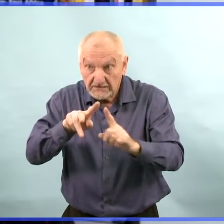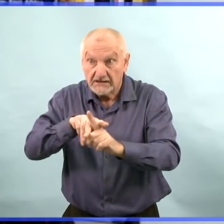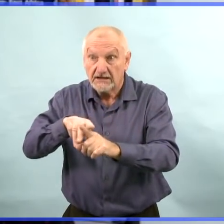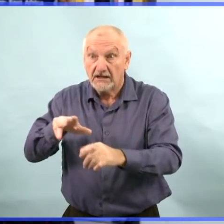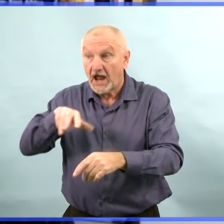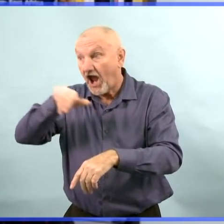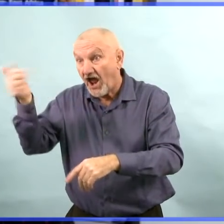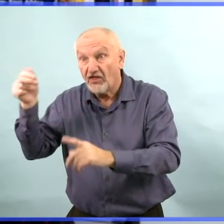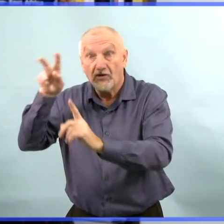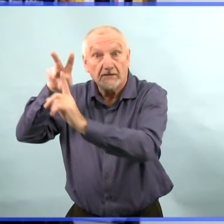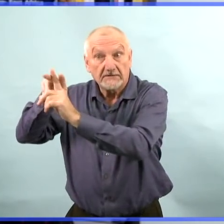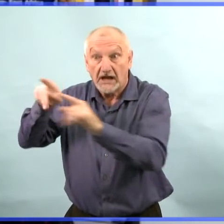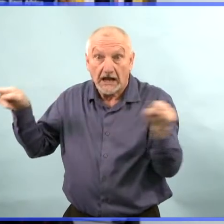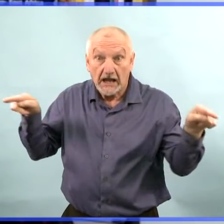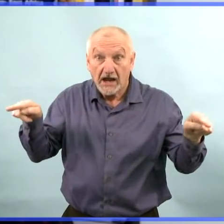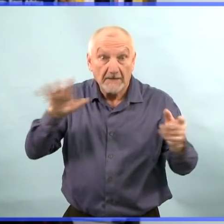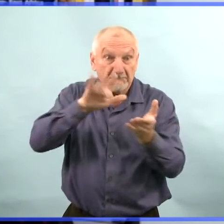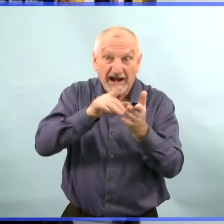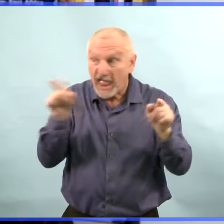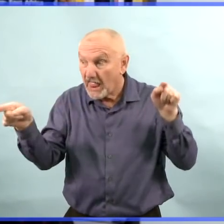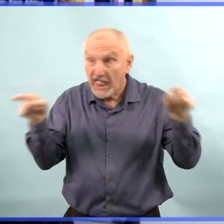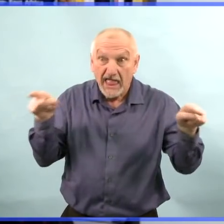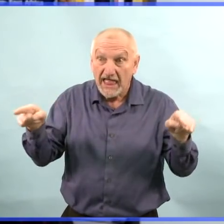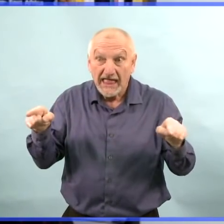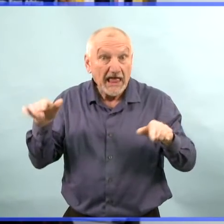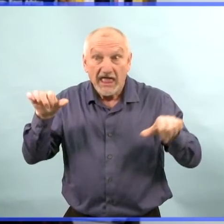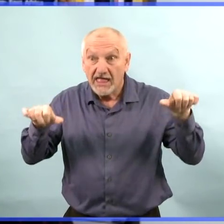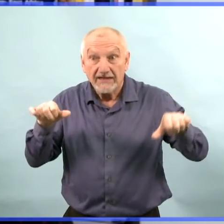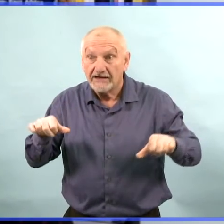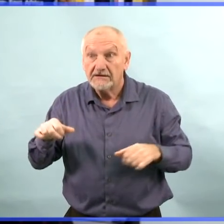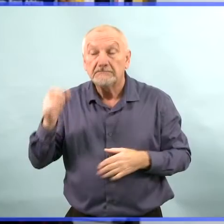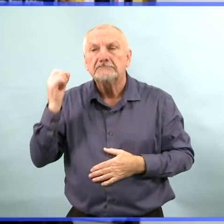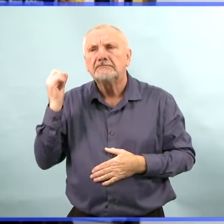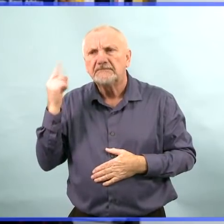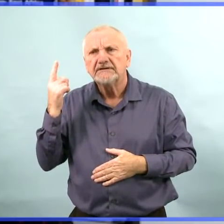concerns around safety of the vaccine or effectiveness of the vaccine if given